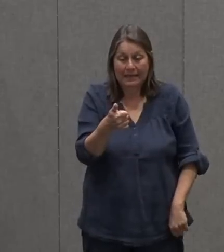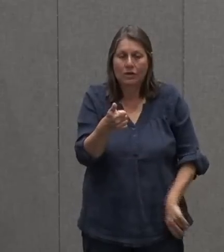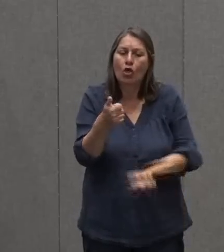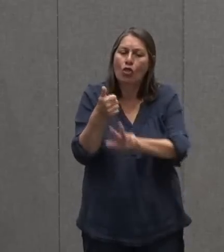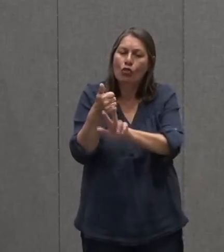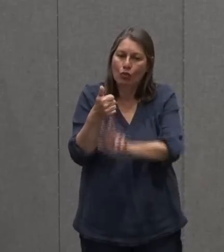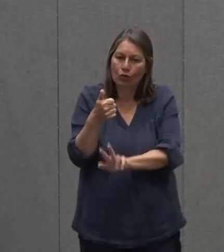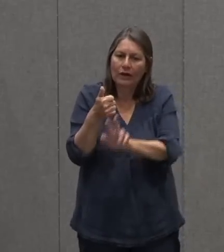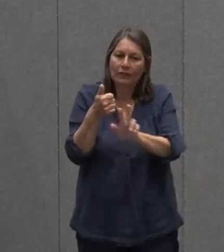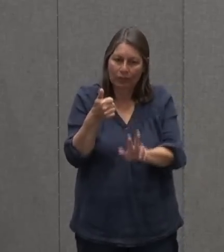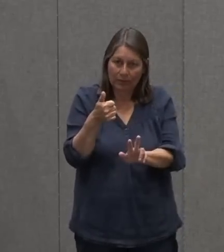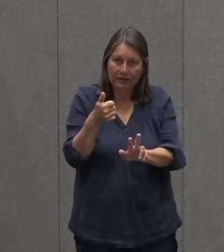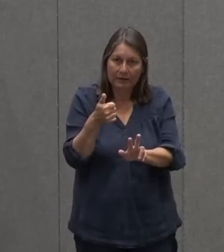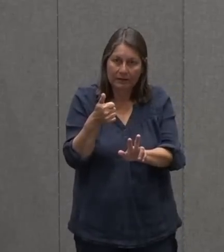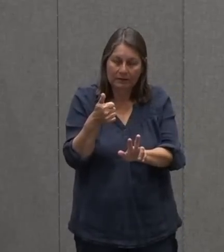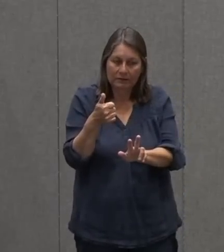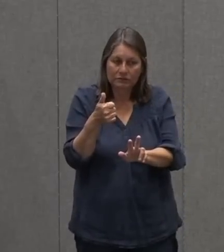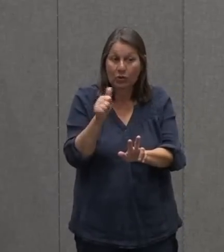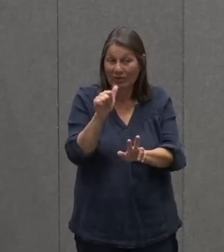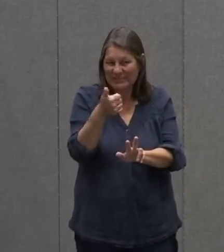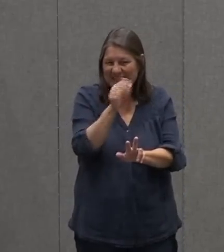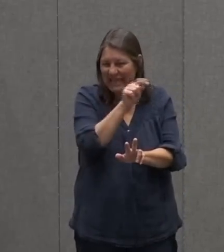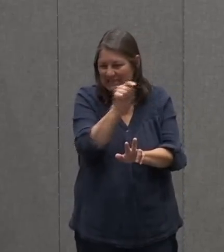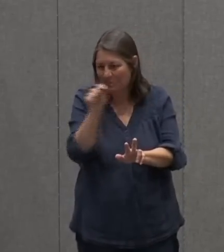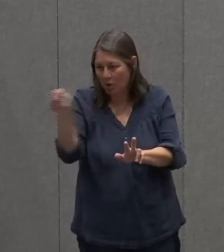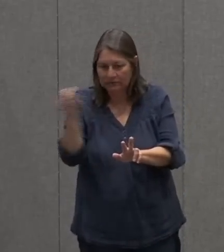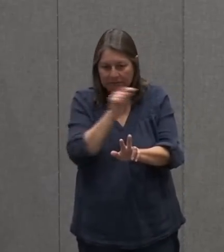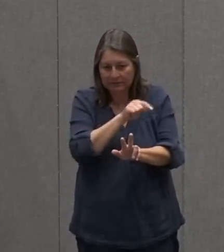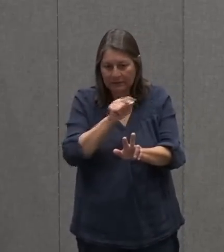so I know I have 10 here, 11, 12, 13.